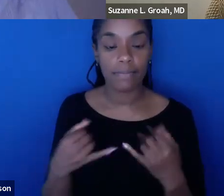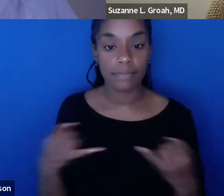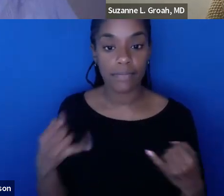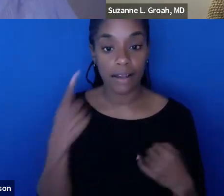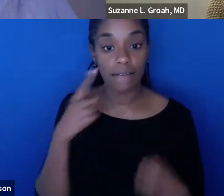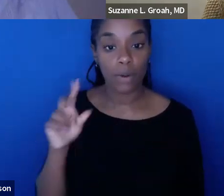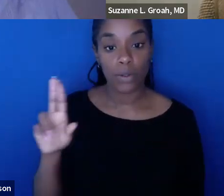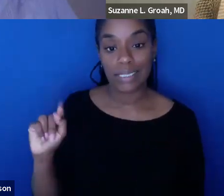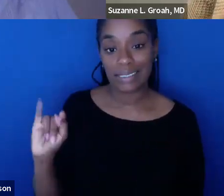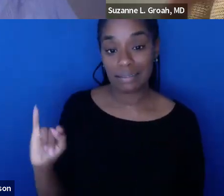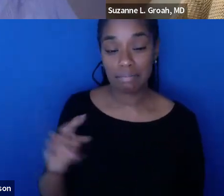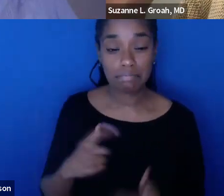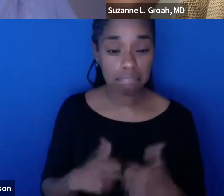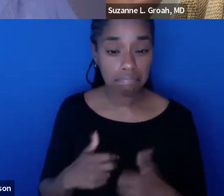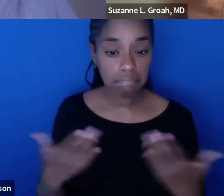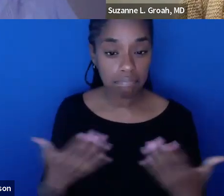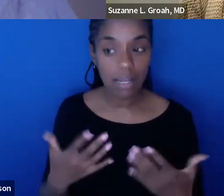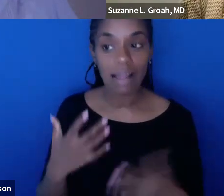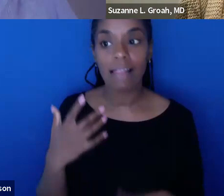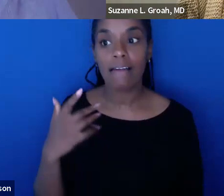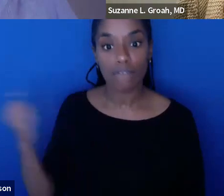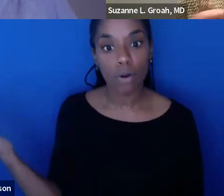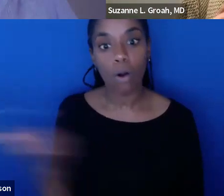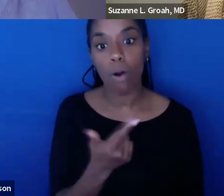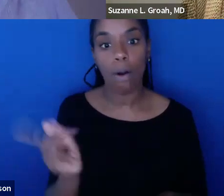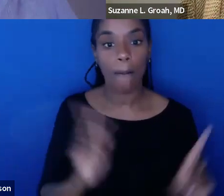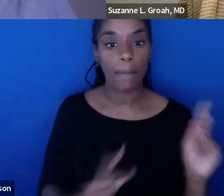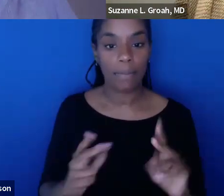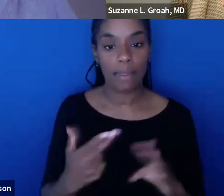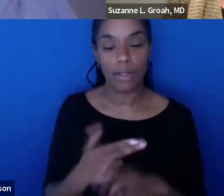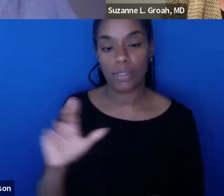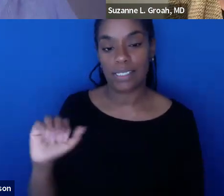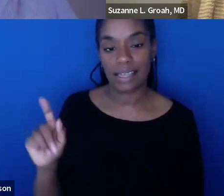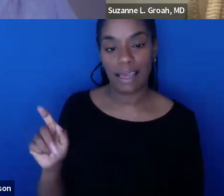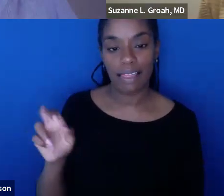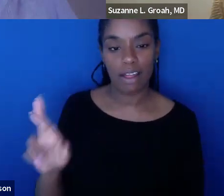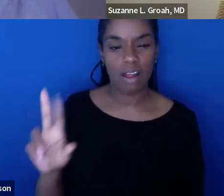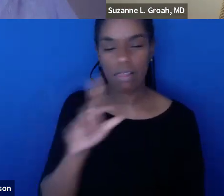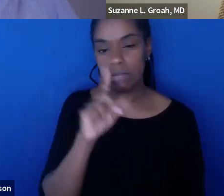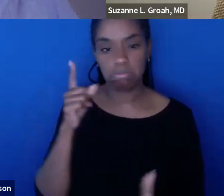The problem is they're for all people who use catheters and they're really geared for people with indwelling catheters.